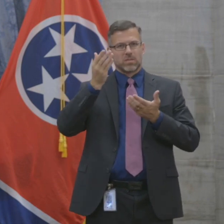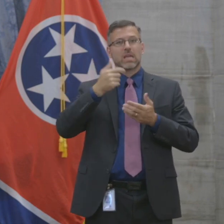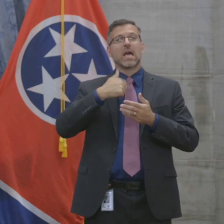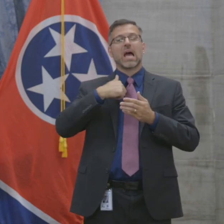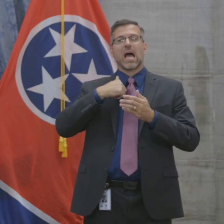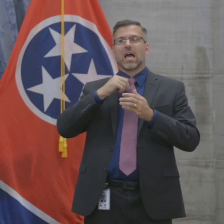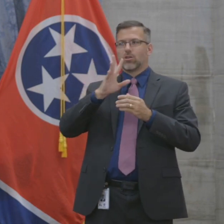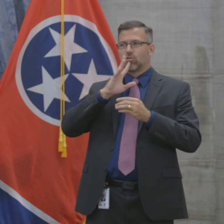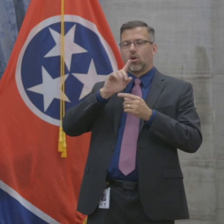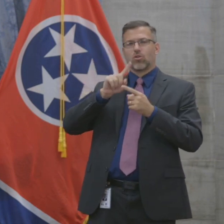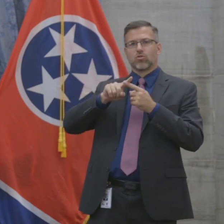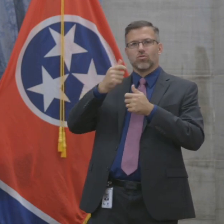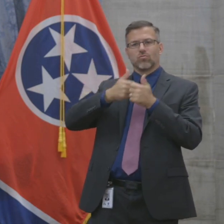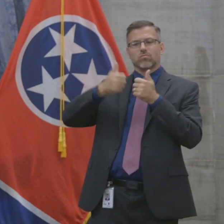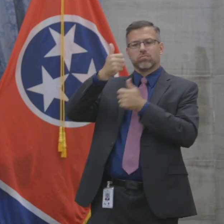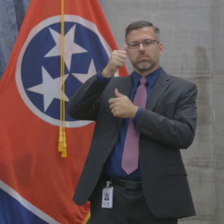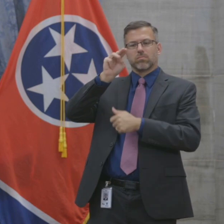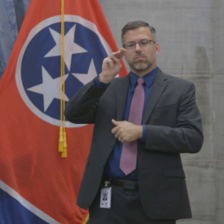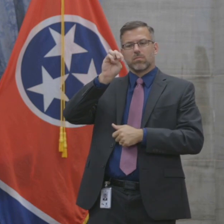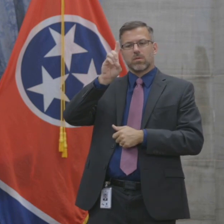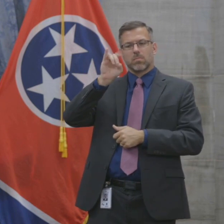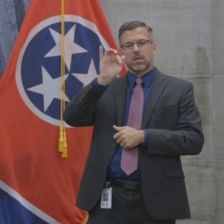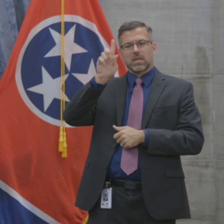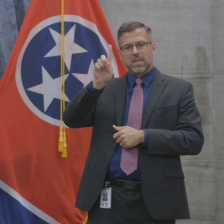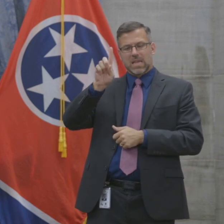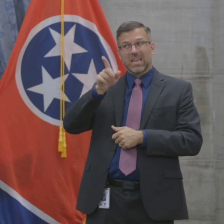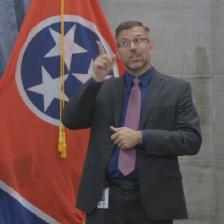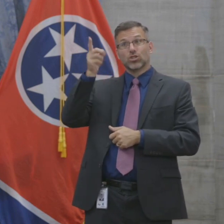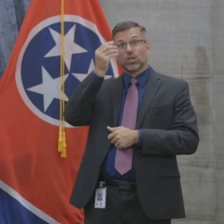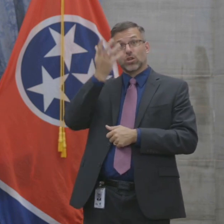requirements. Is it -- can you improve on that?